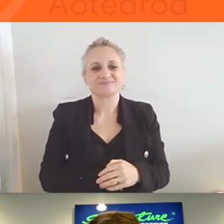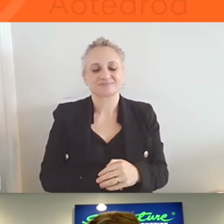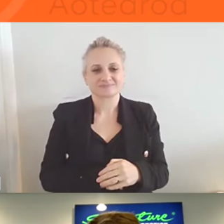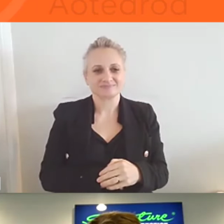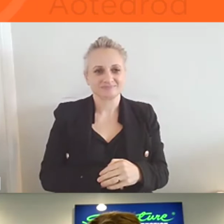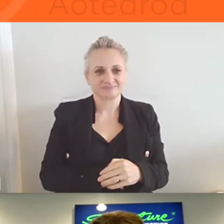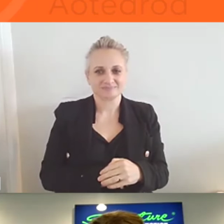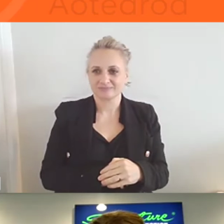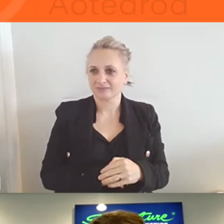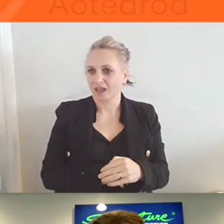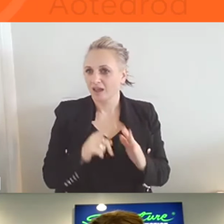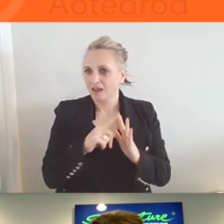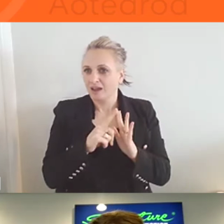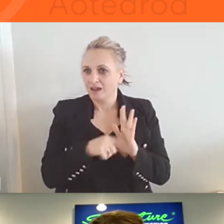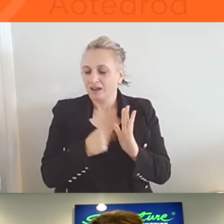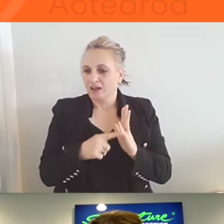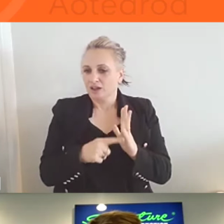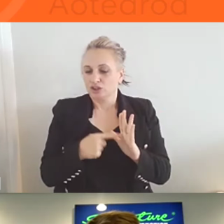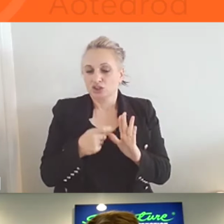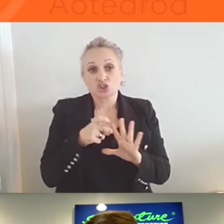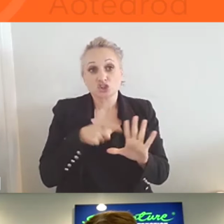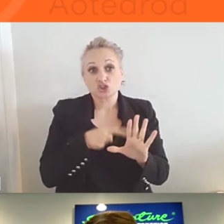question. "Lux level are important in dementia friendly design. Do